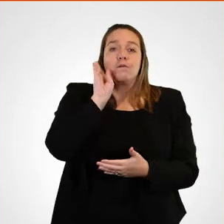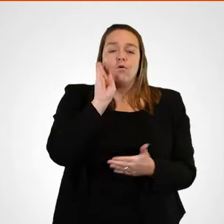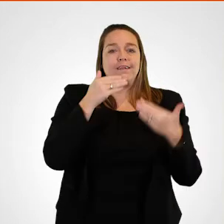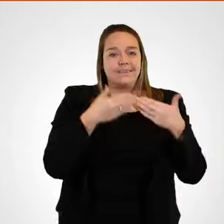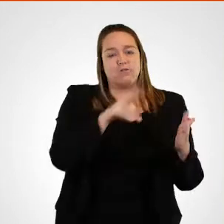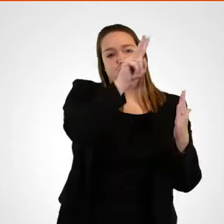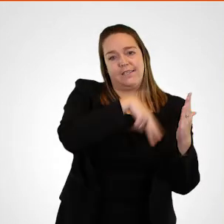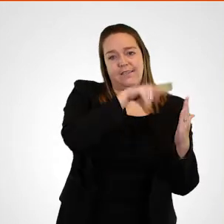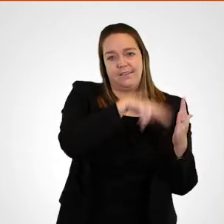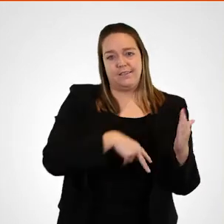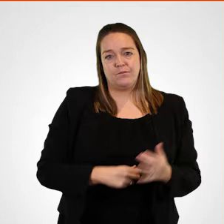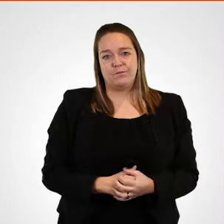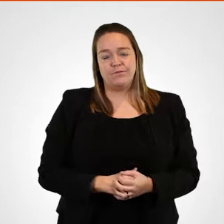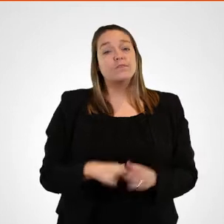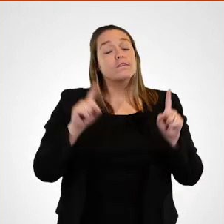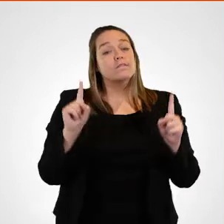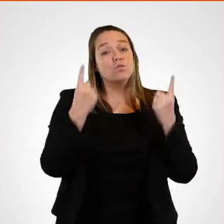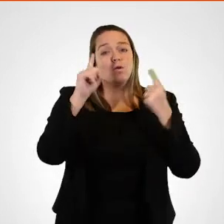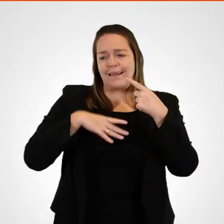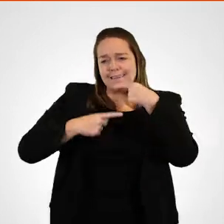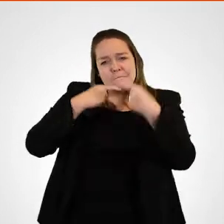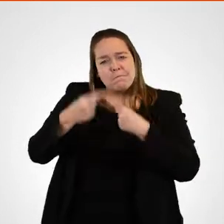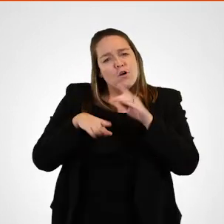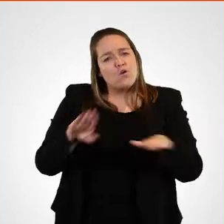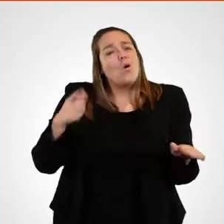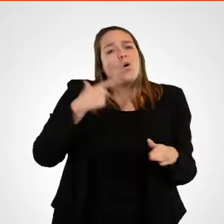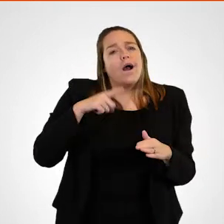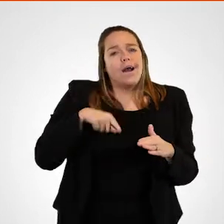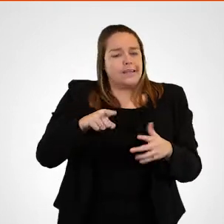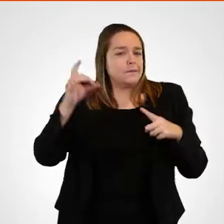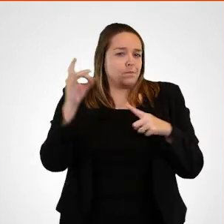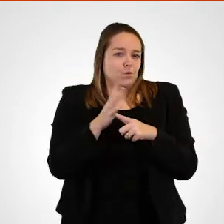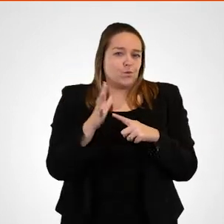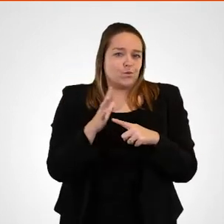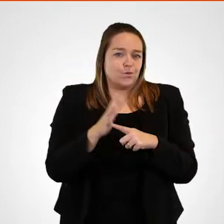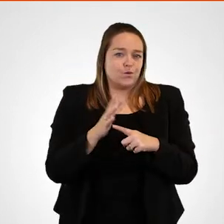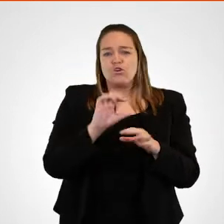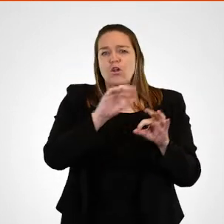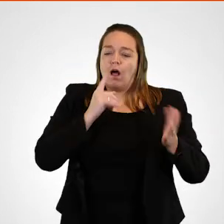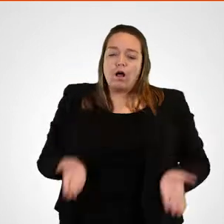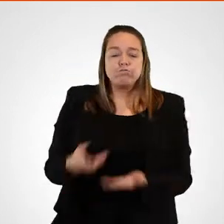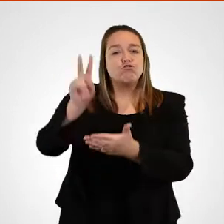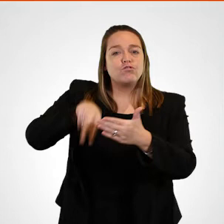Well, the first is to tell them why this is an important task. Rather than just say, "Read this story,"